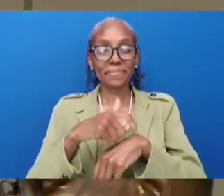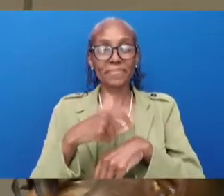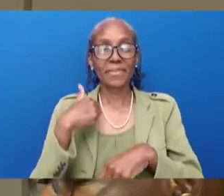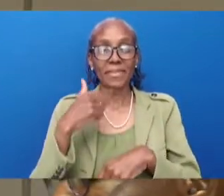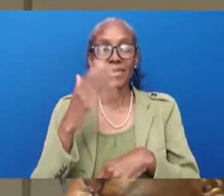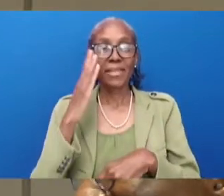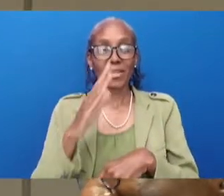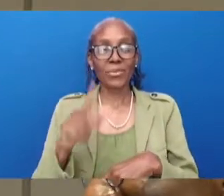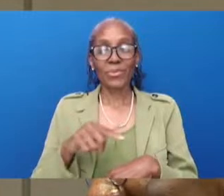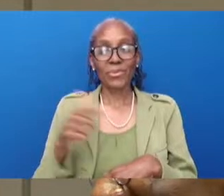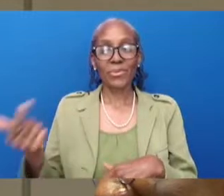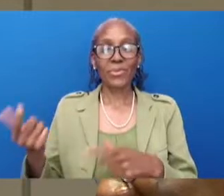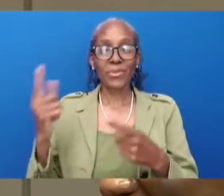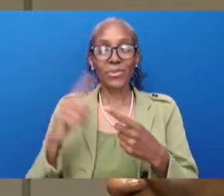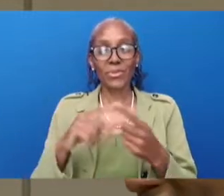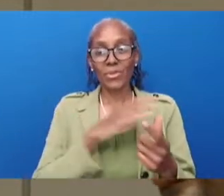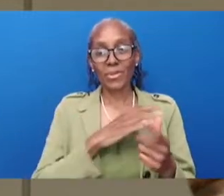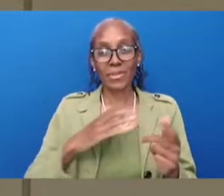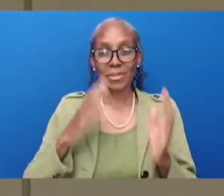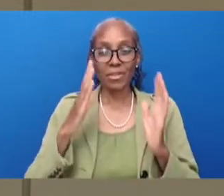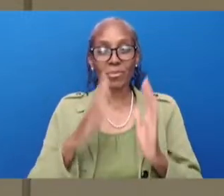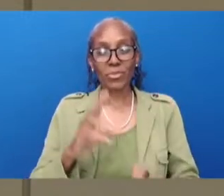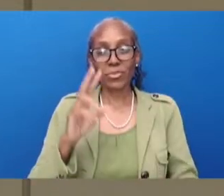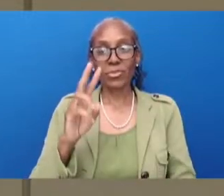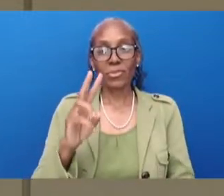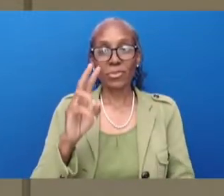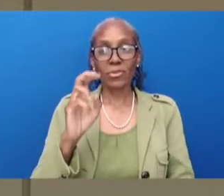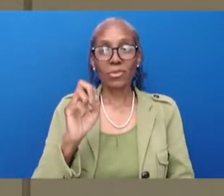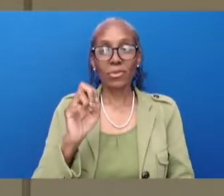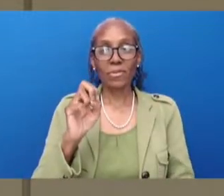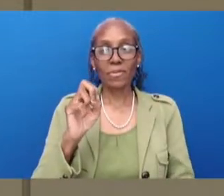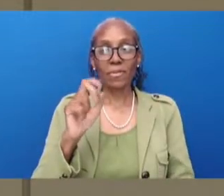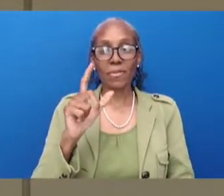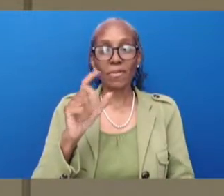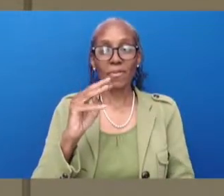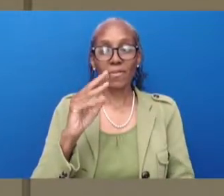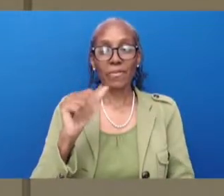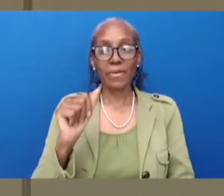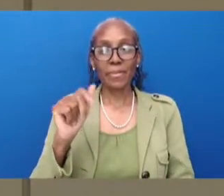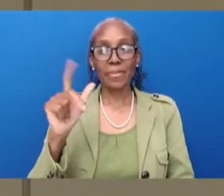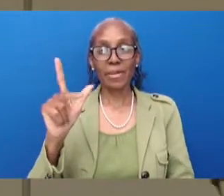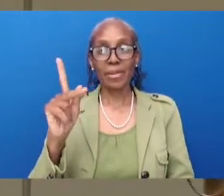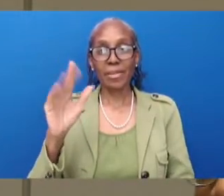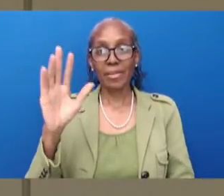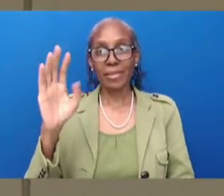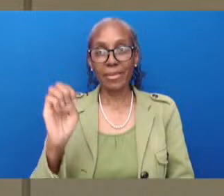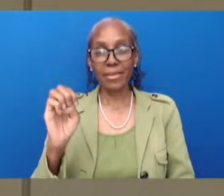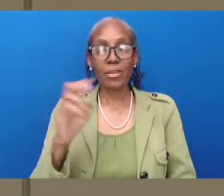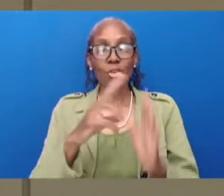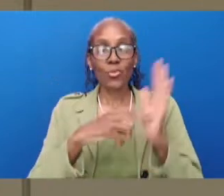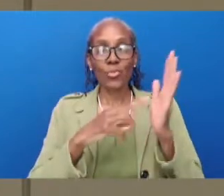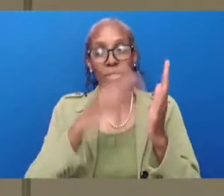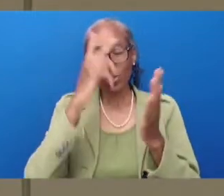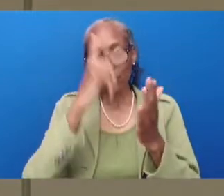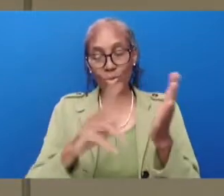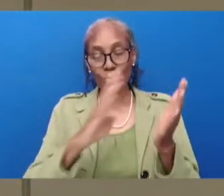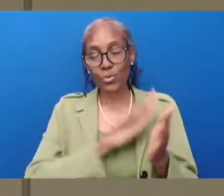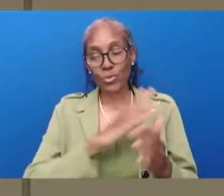YES. ALL RIGHT. AT THIS TIME, I WILL TURN US